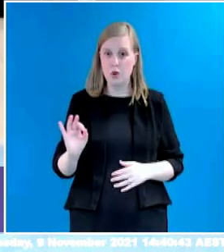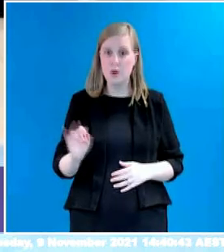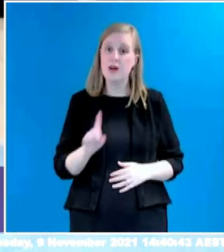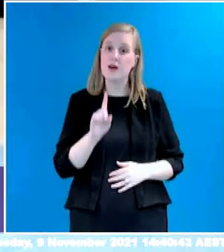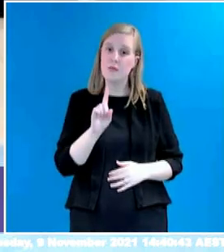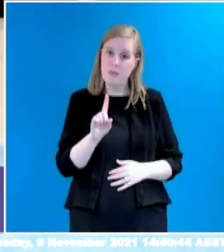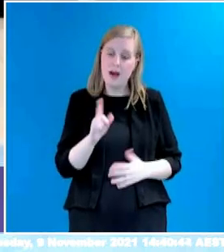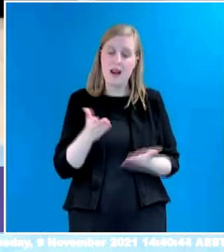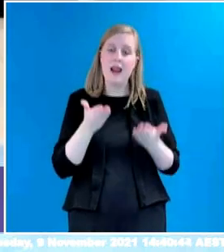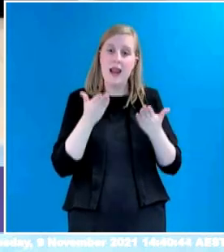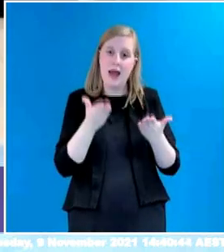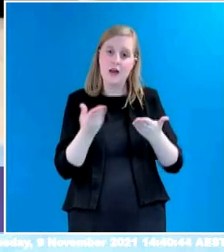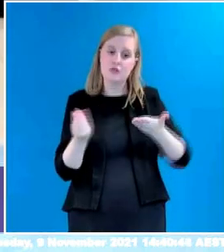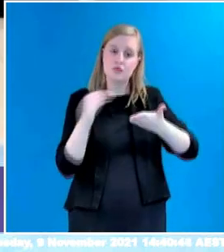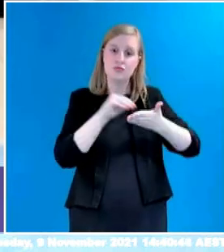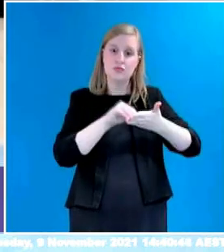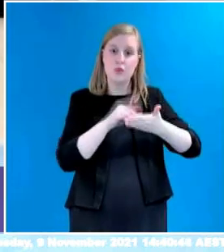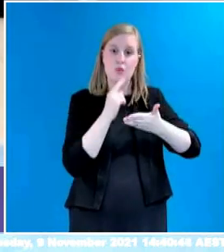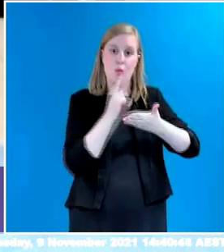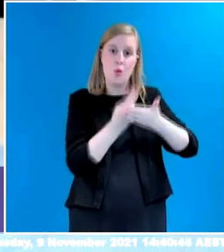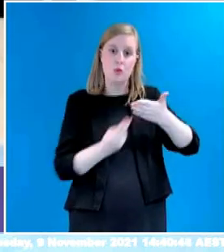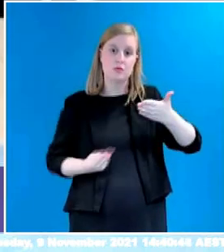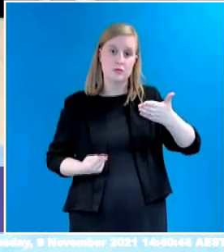matter if it is .